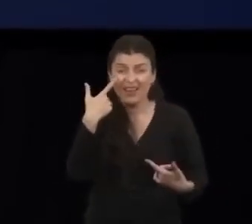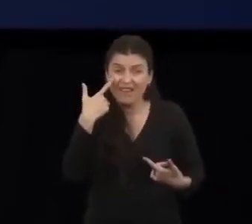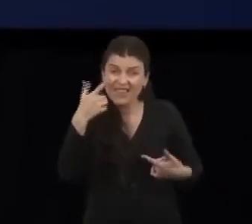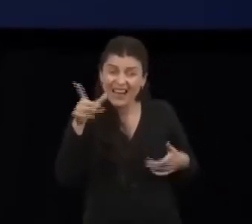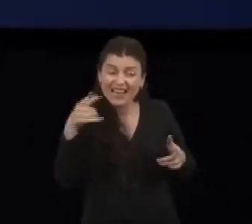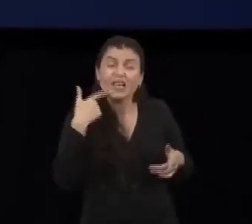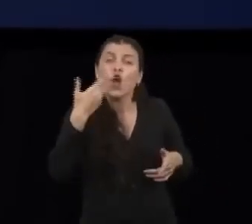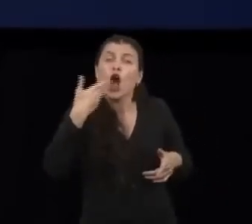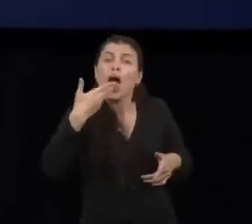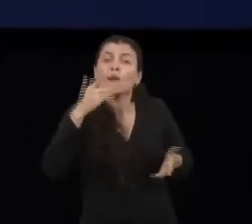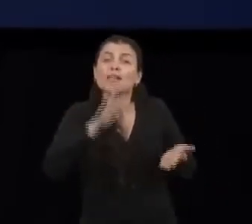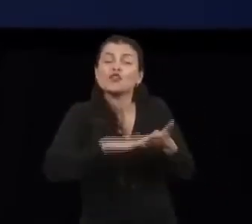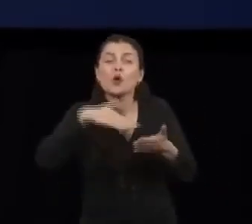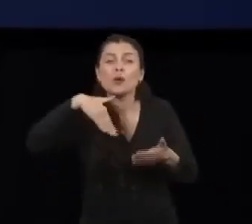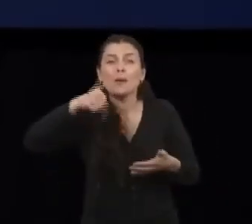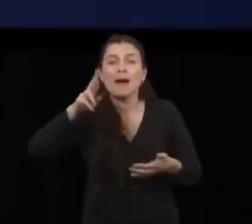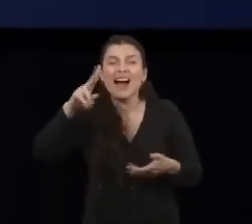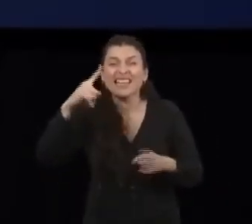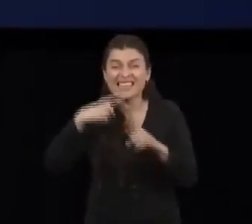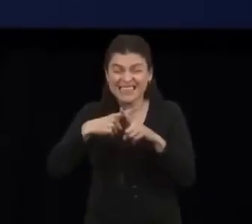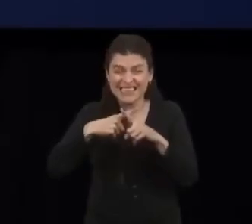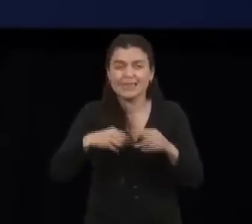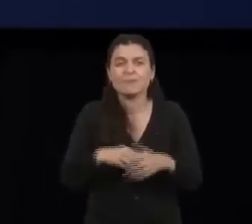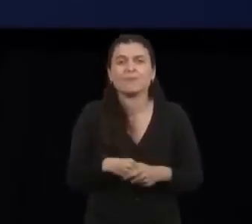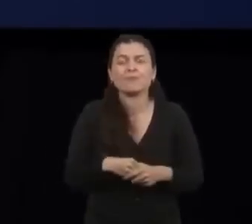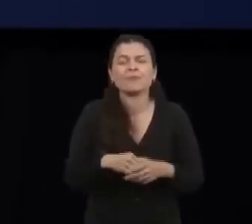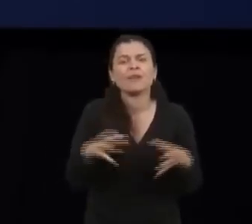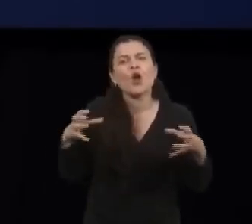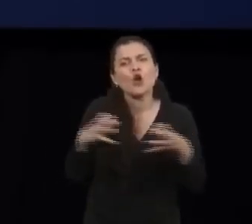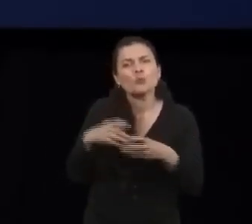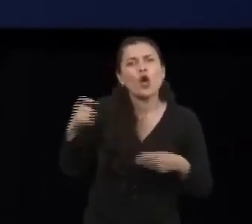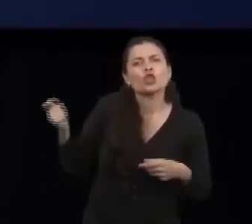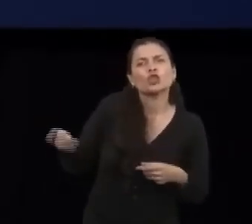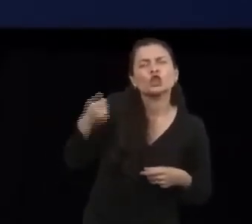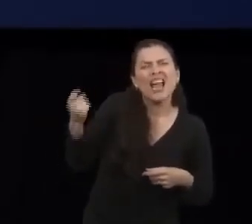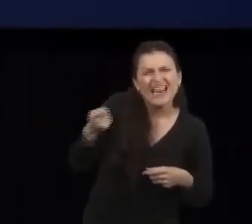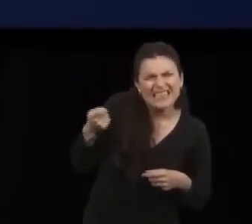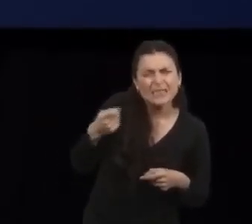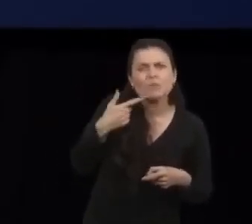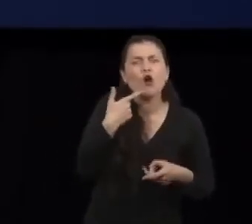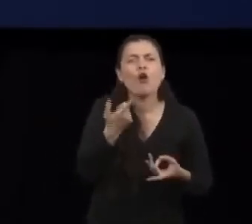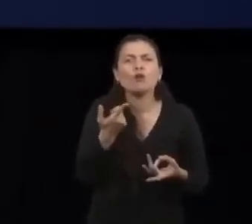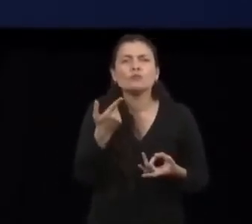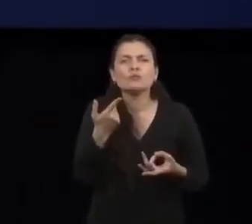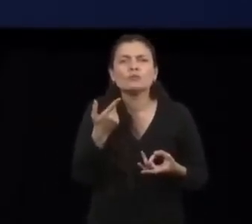because the truth is that socialism, in its pure version, was always a failure